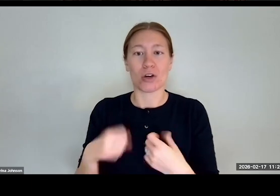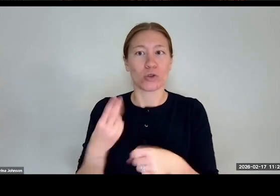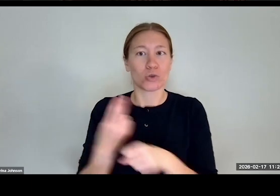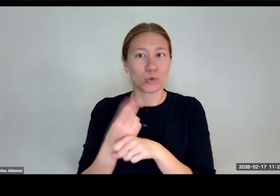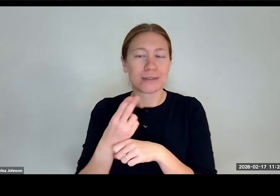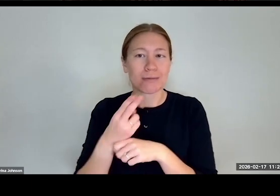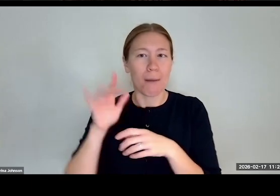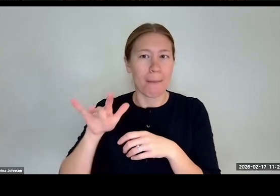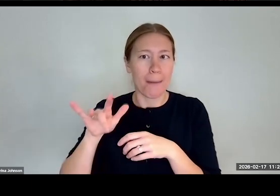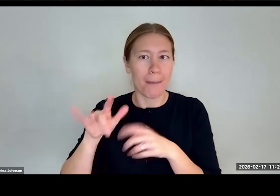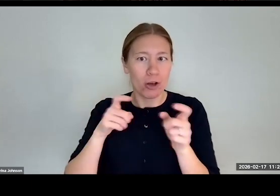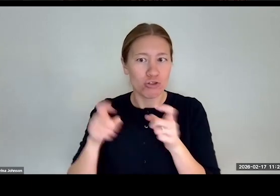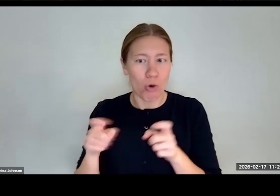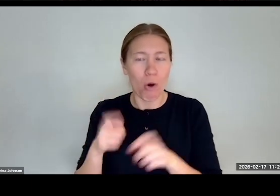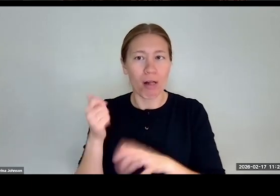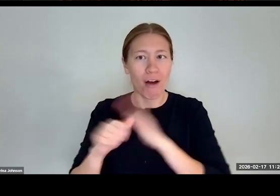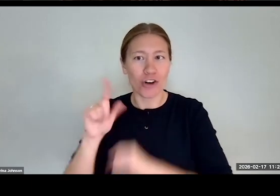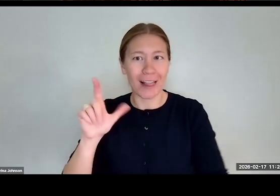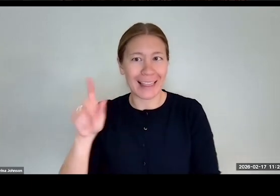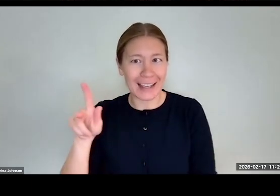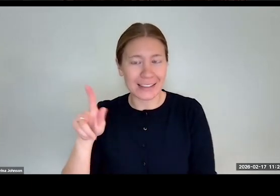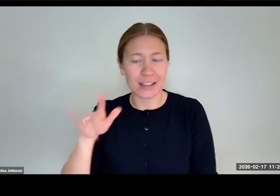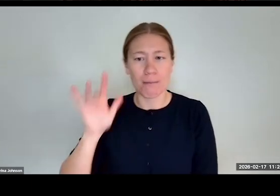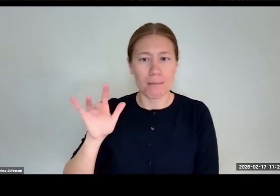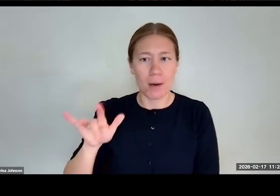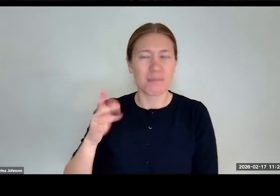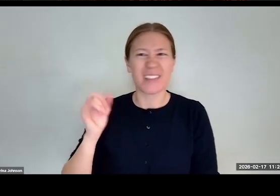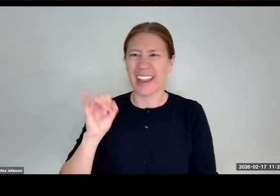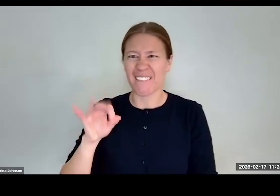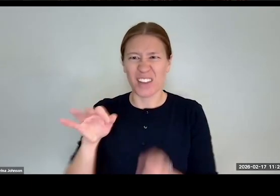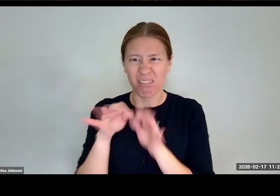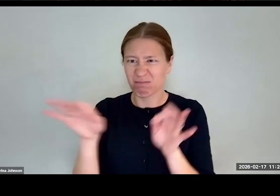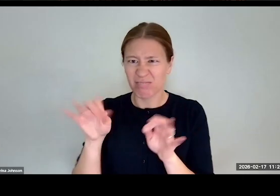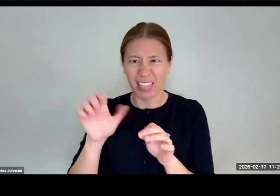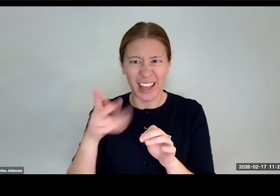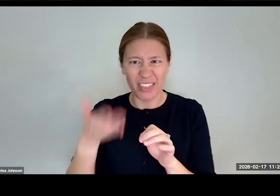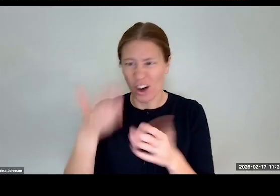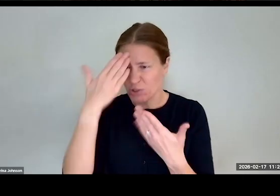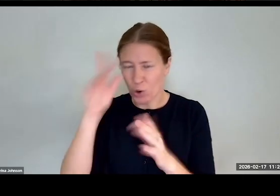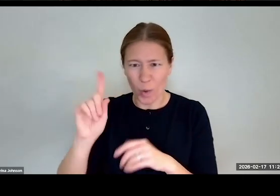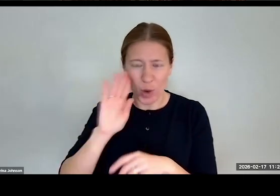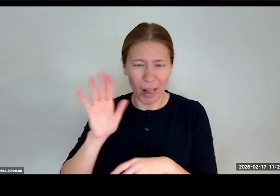and they don't tell the user where they're going to end up if they engage with the link. The other thing is that if they're just encountering link